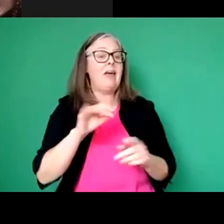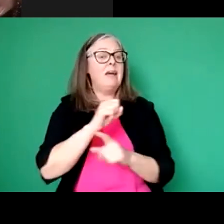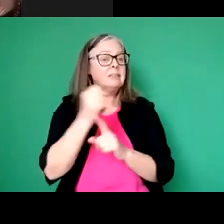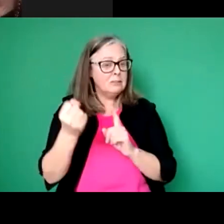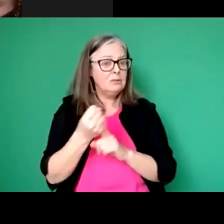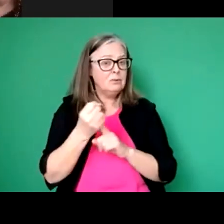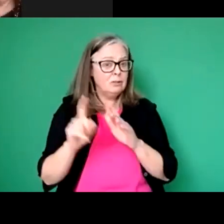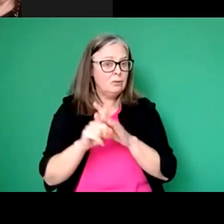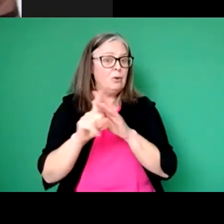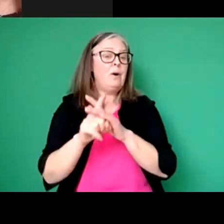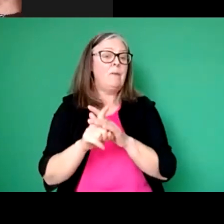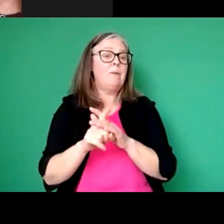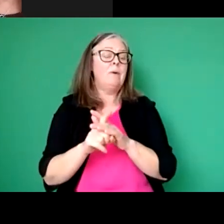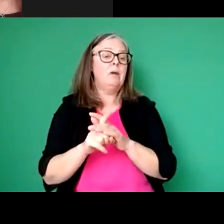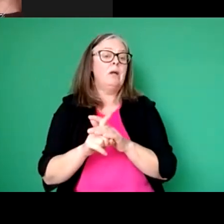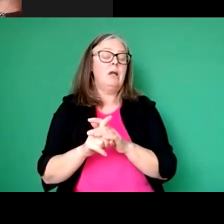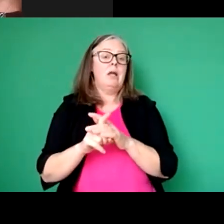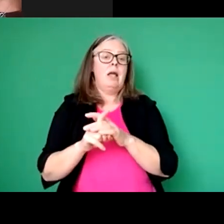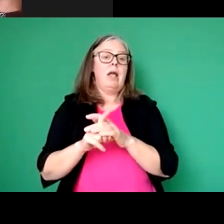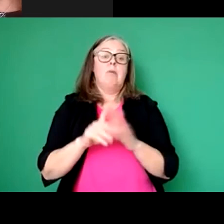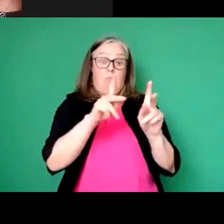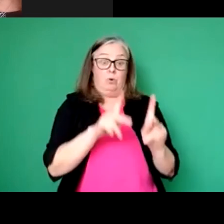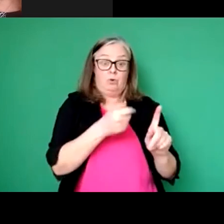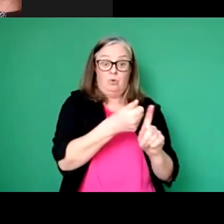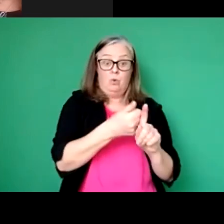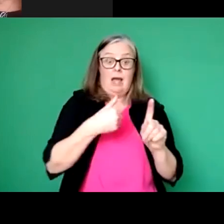um you know the right of access of a person with a disability who